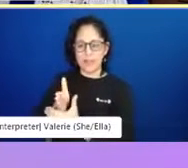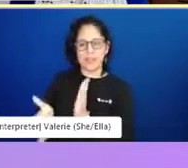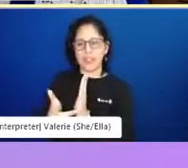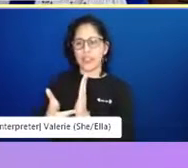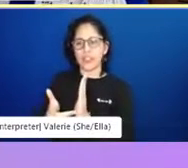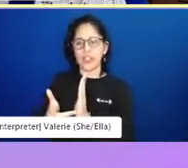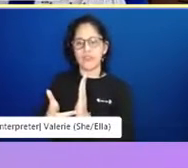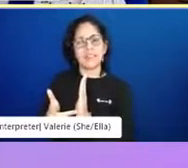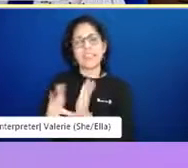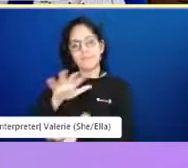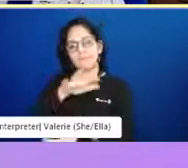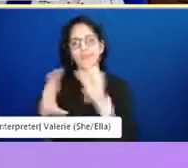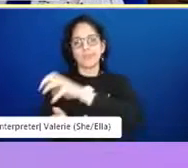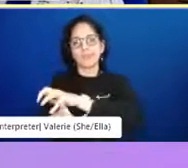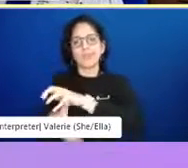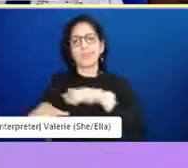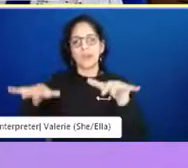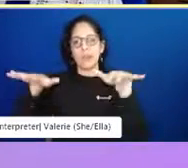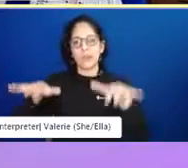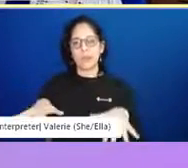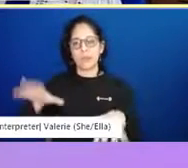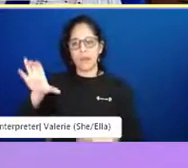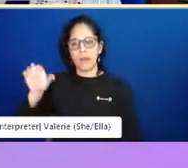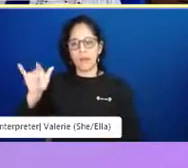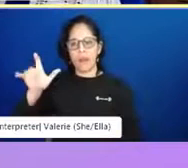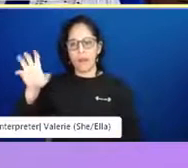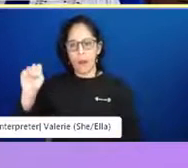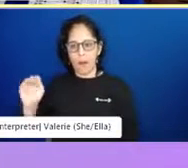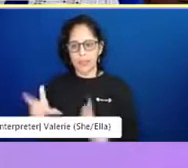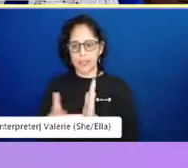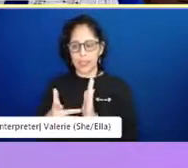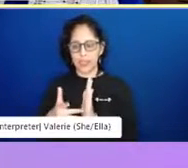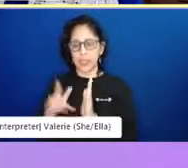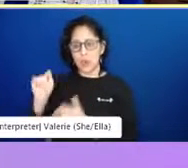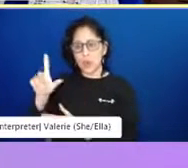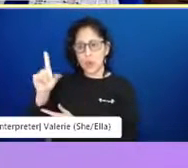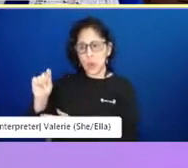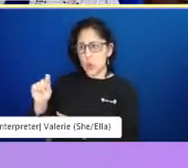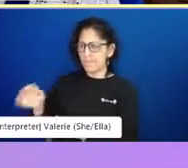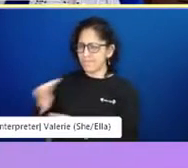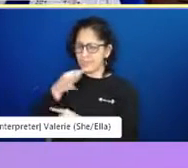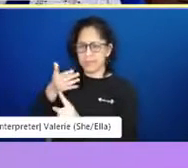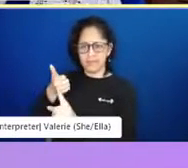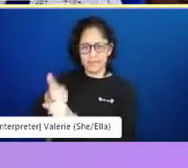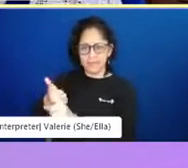a good tool is invisible and by invisible we mean that it doesn't intrude on your focus you focus